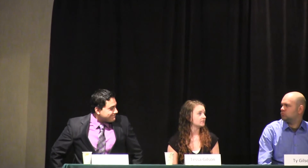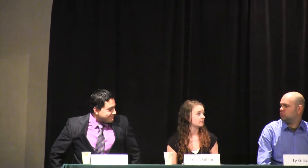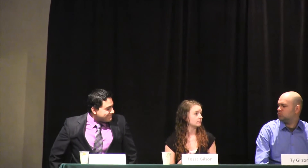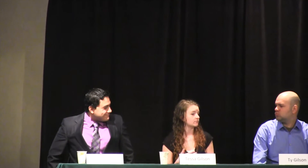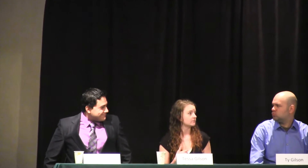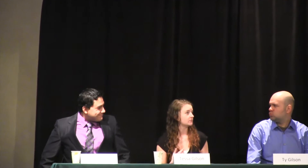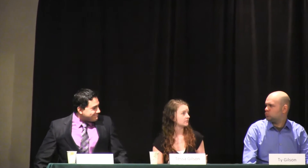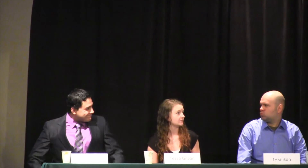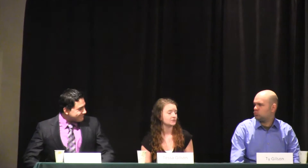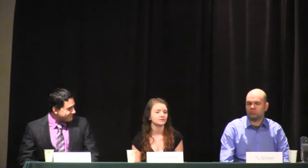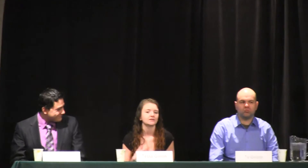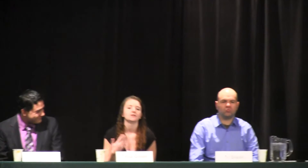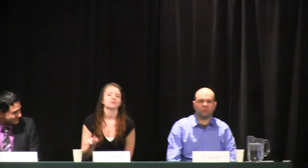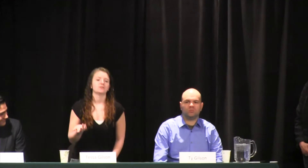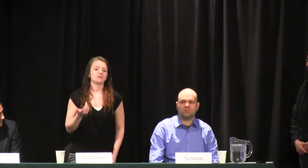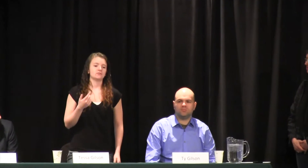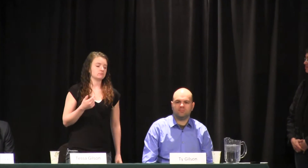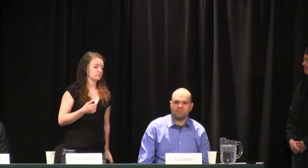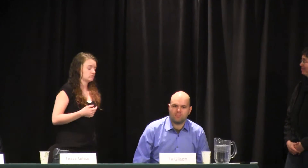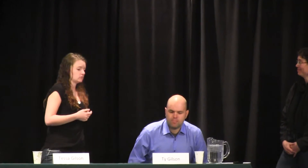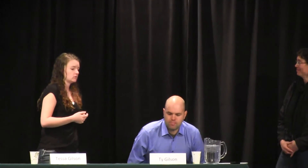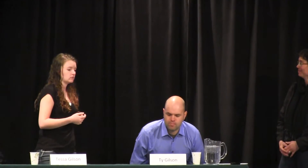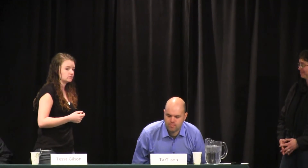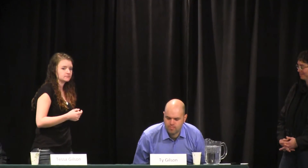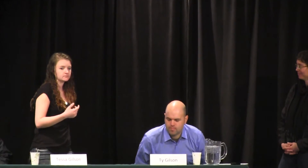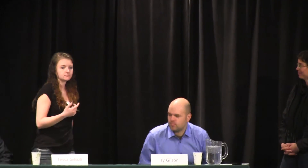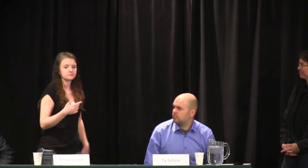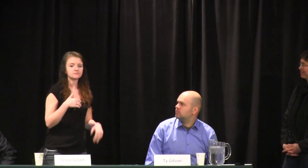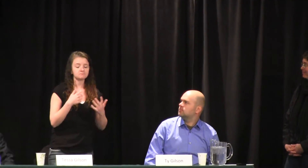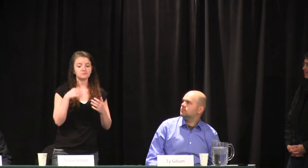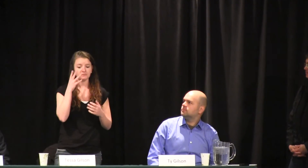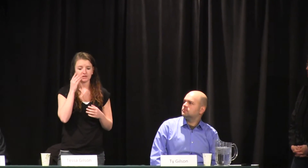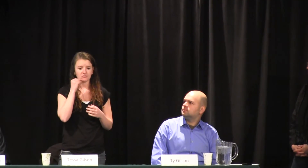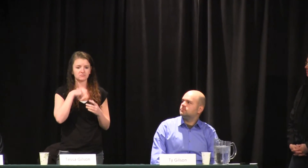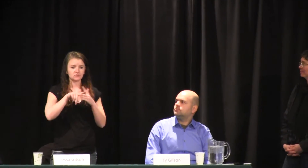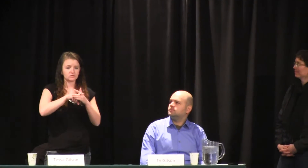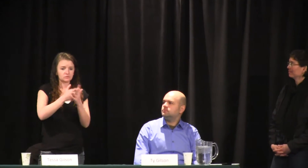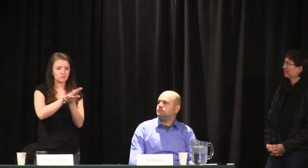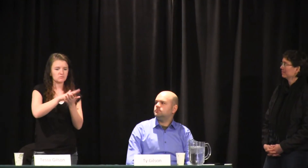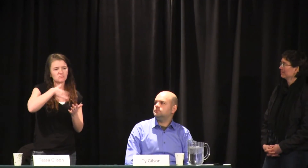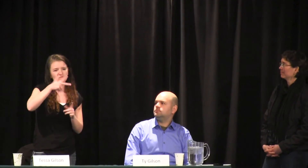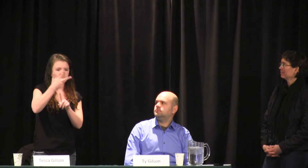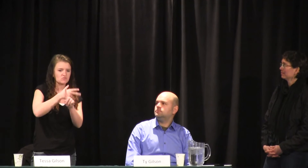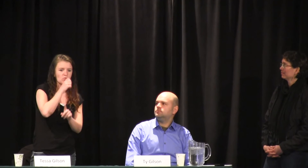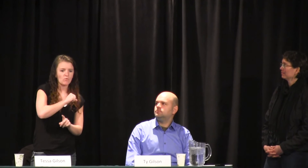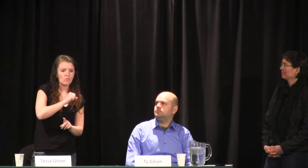Elise: So it looks like everybody has a different variety of different experiences. Tessa: Well, my experience in school,